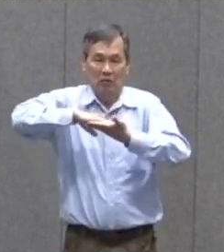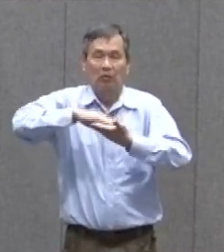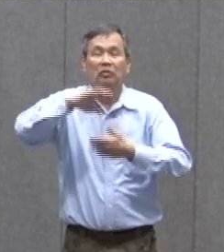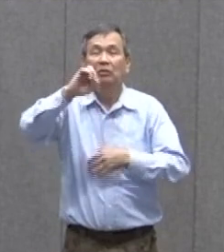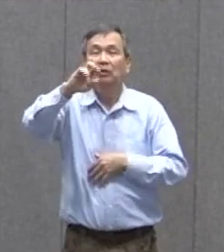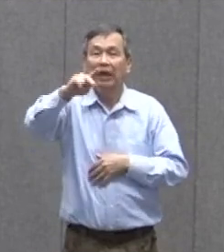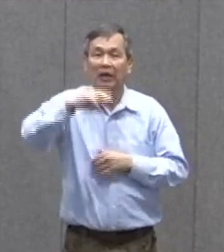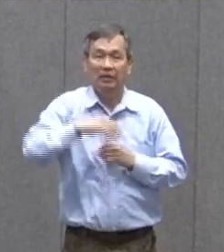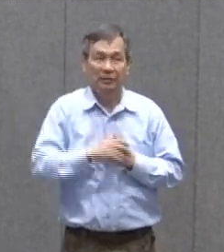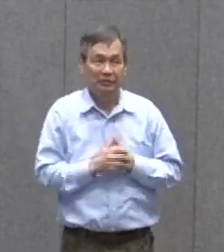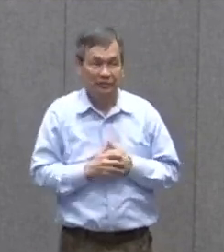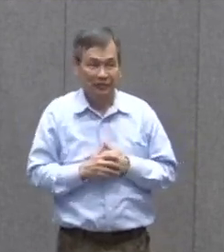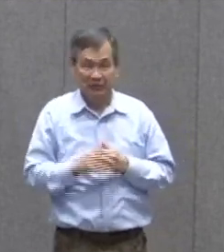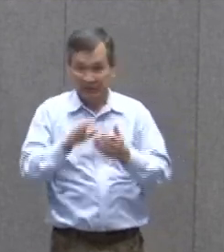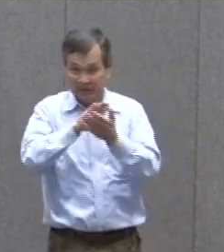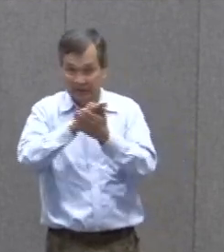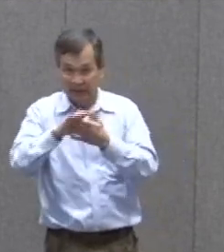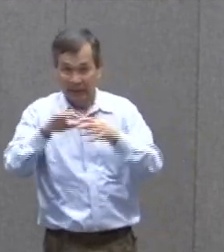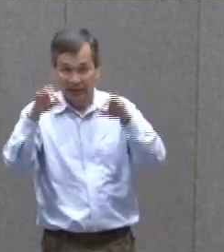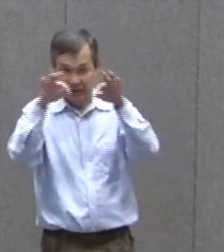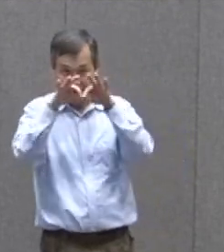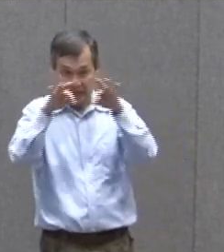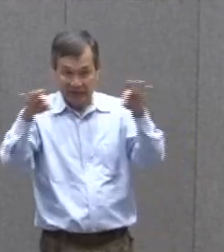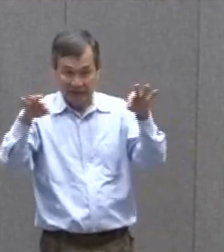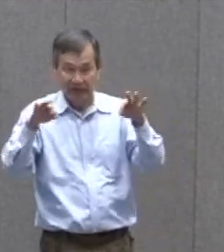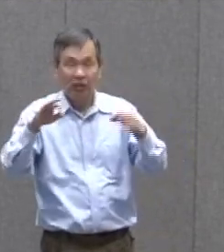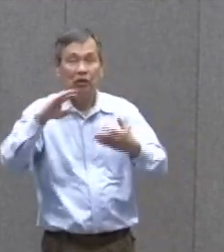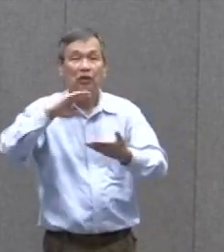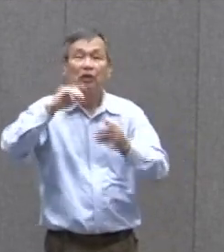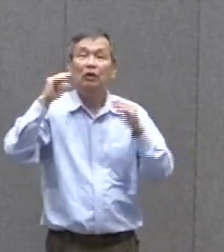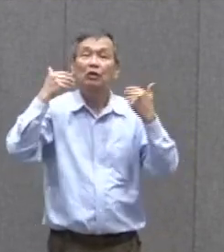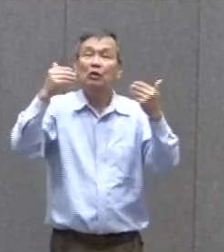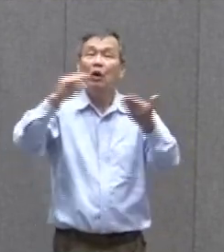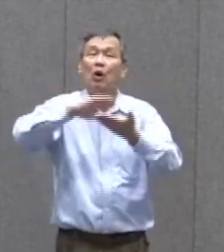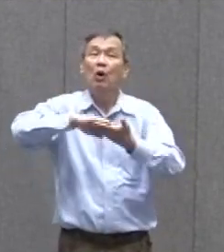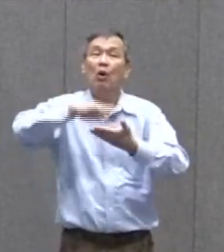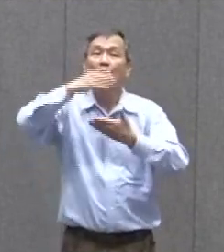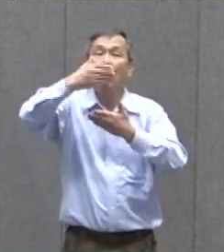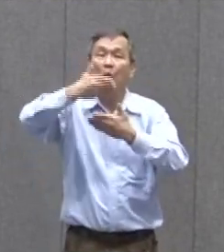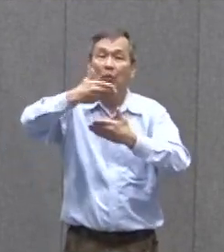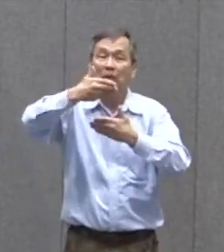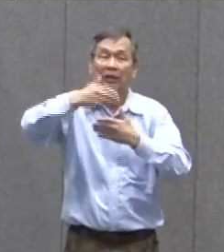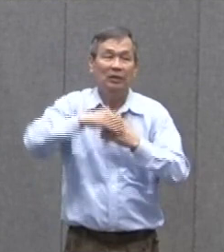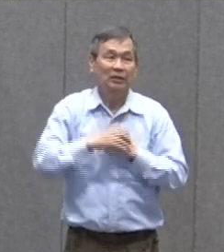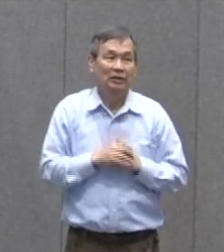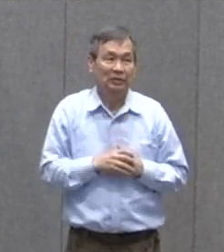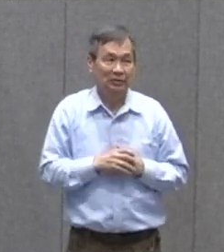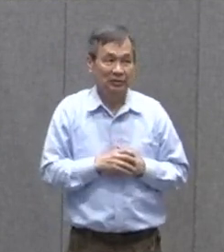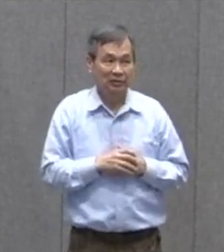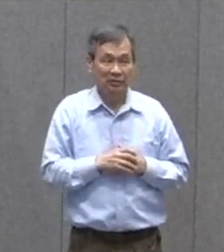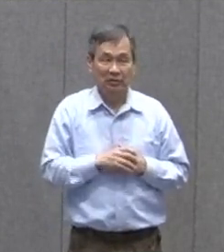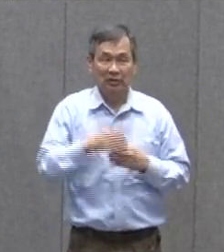Make a nice good crease and then open your paper back up. We're now going to fold our paper hotdog style,